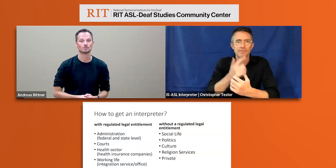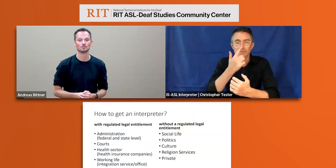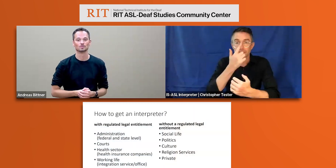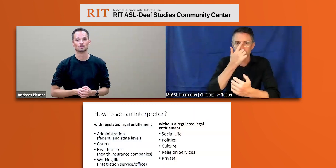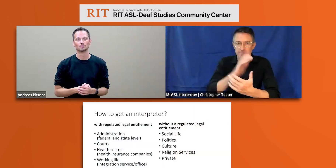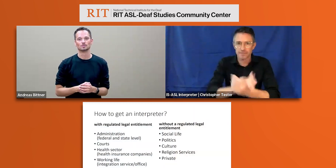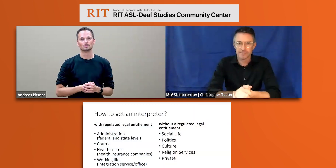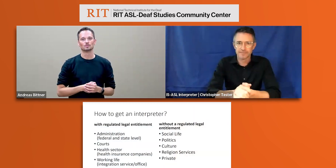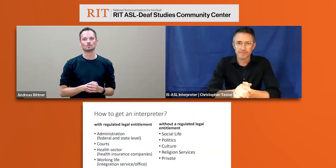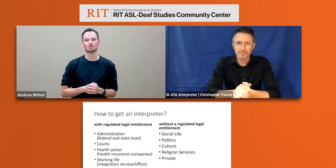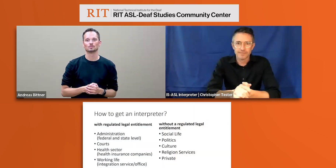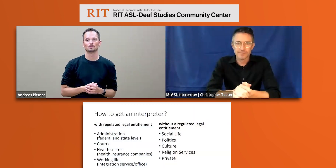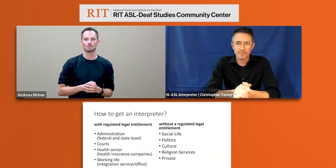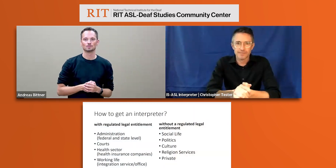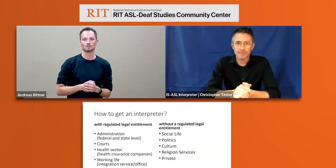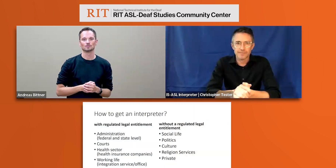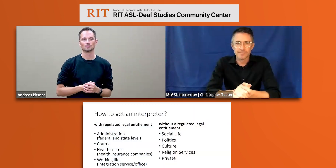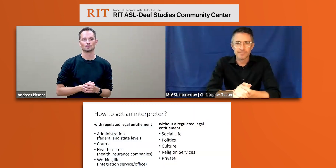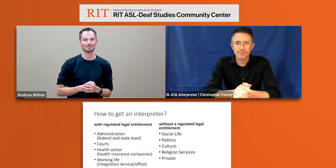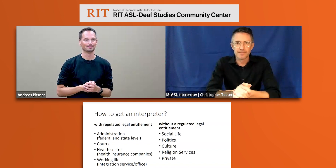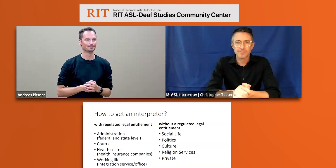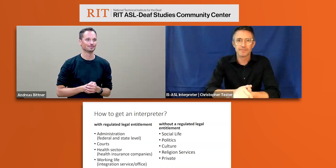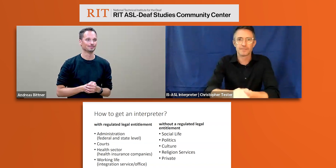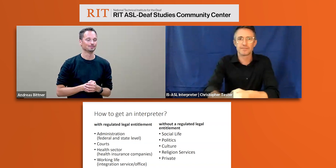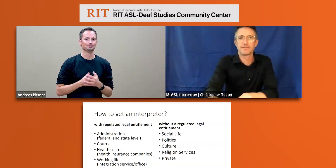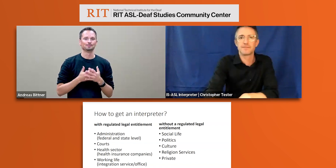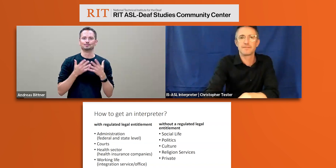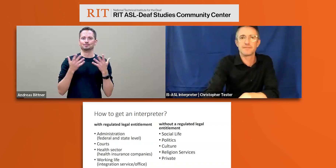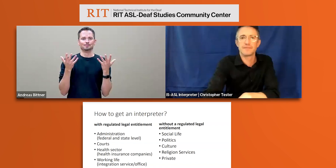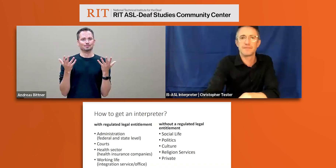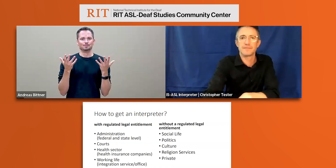in all of those 7 different cities that offer the program.